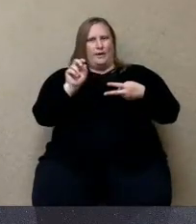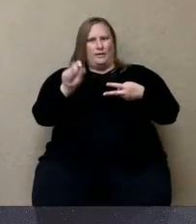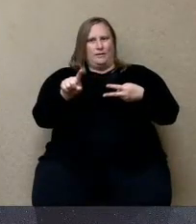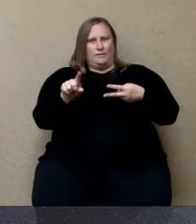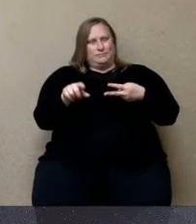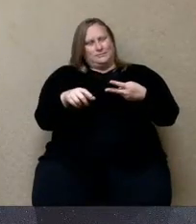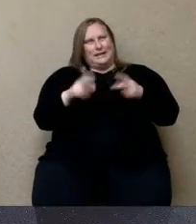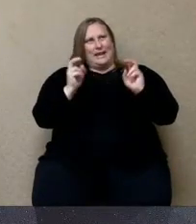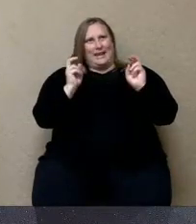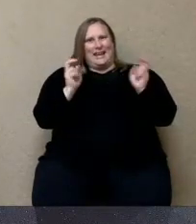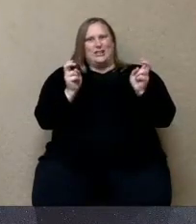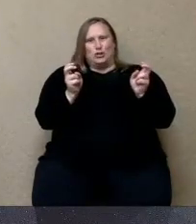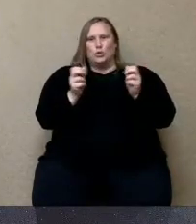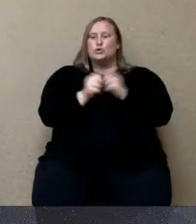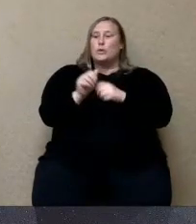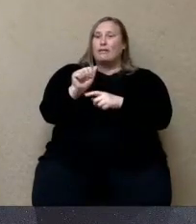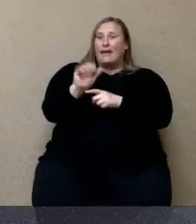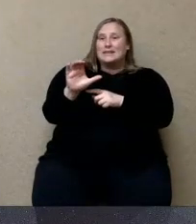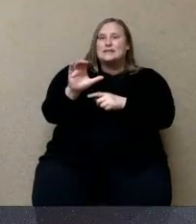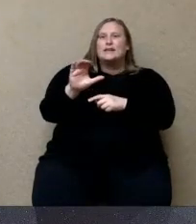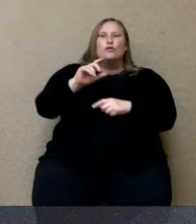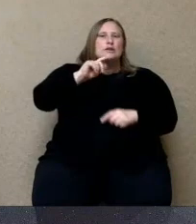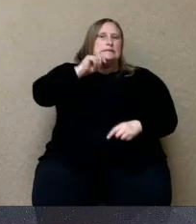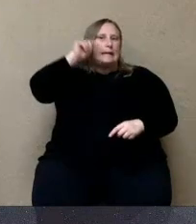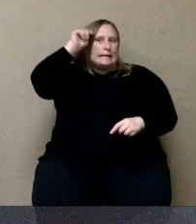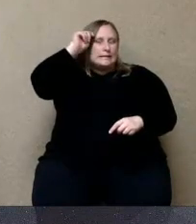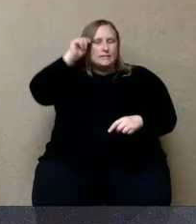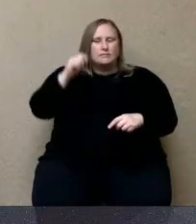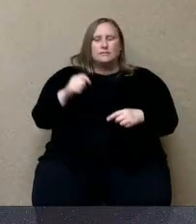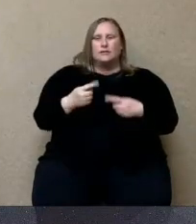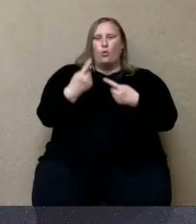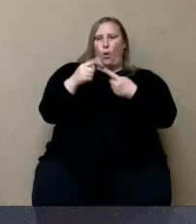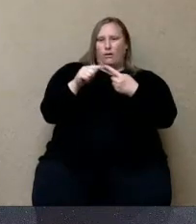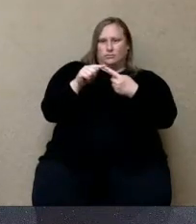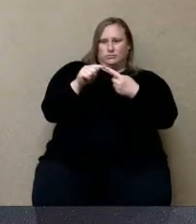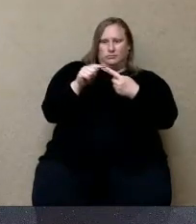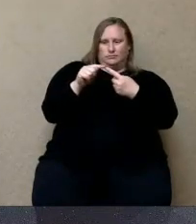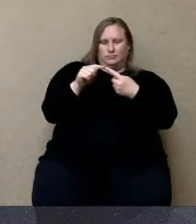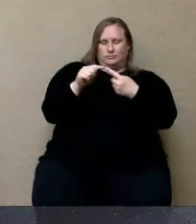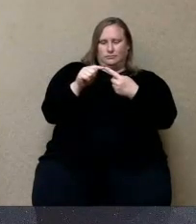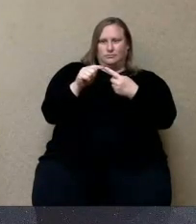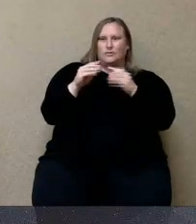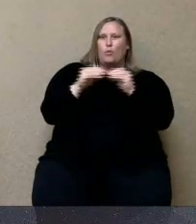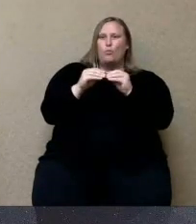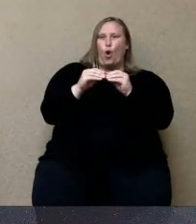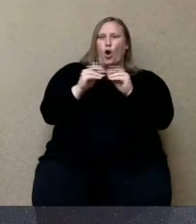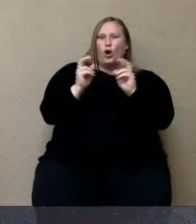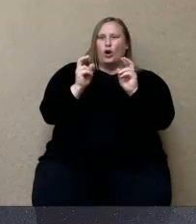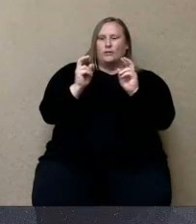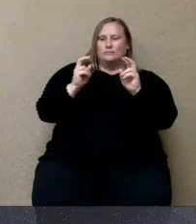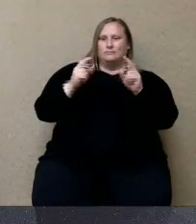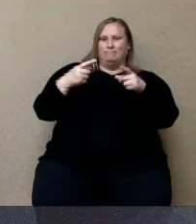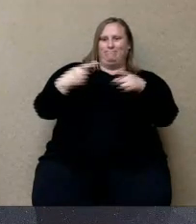working on with AAC devices, one was probably more of an issue with the parent in the fact that she wanted to be